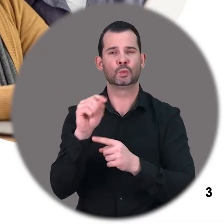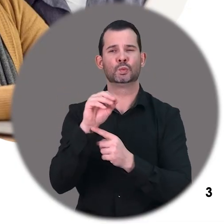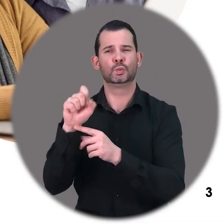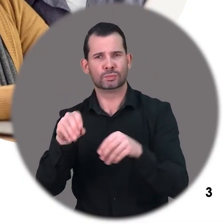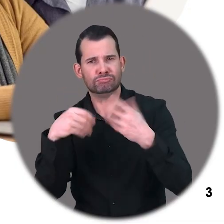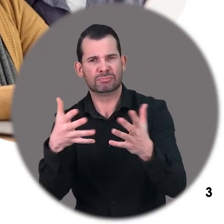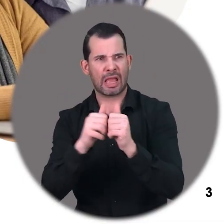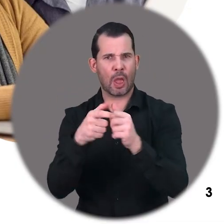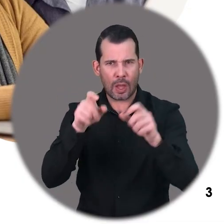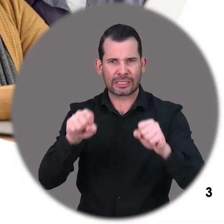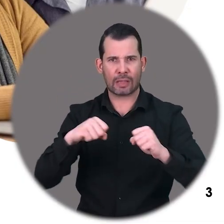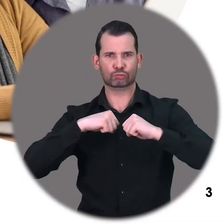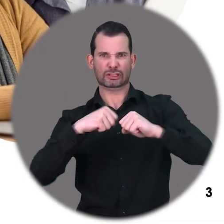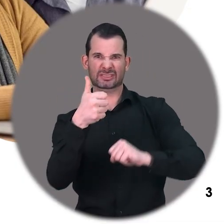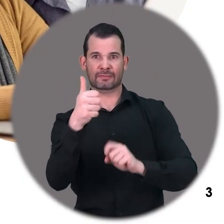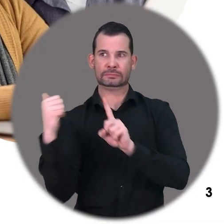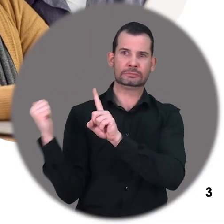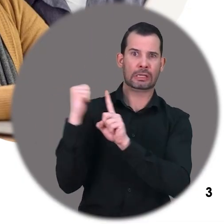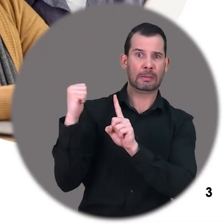tools to protect yourself from scams.